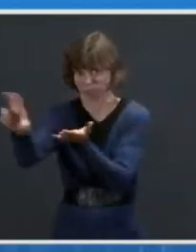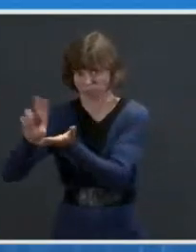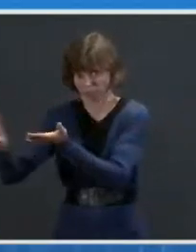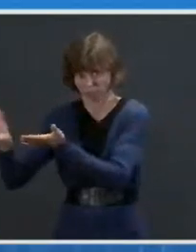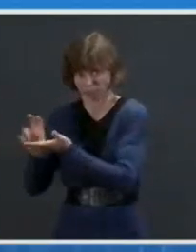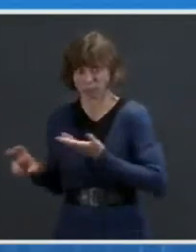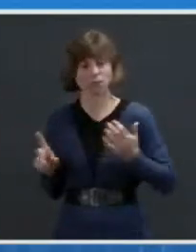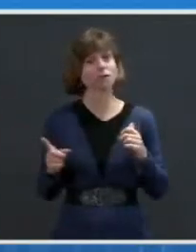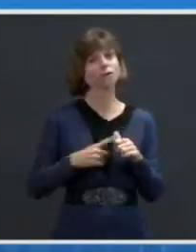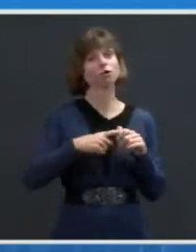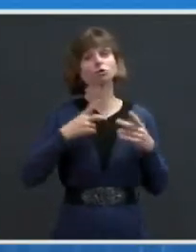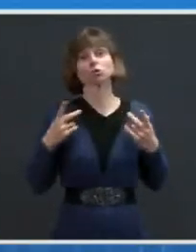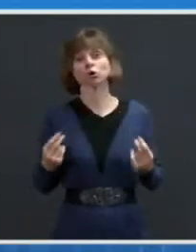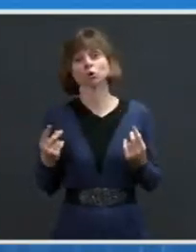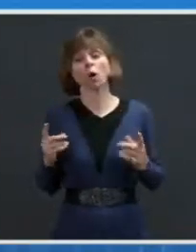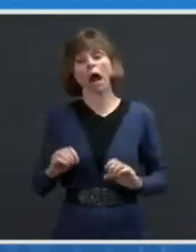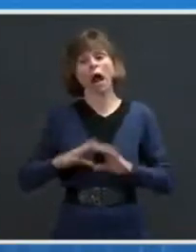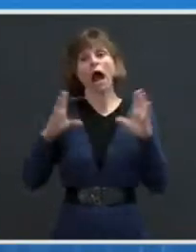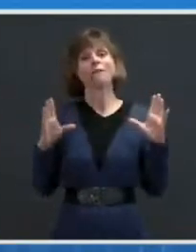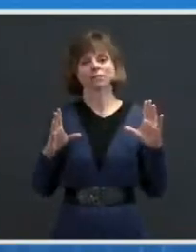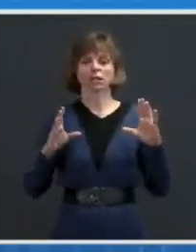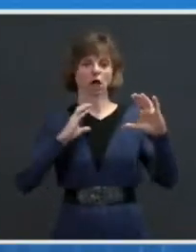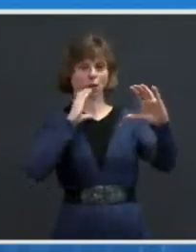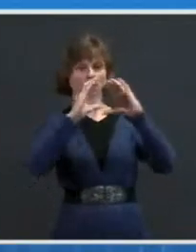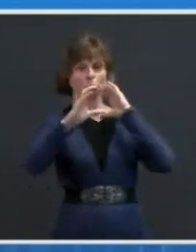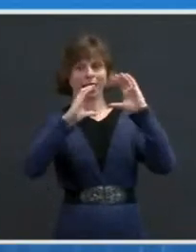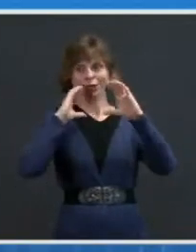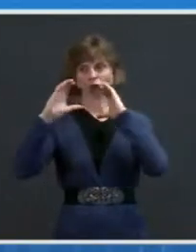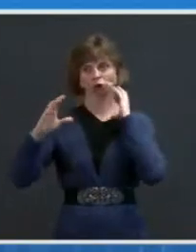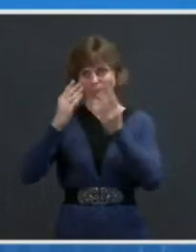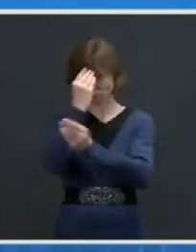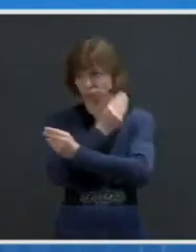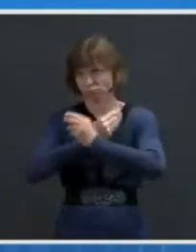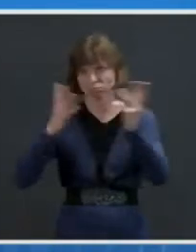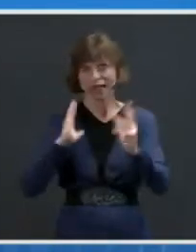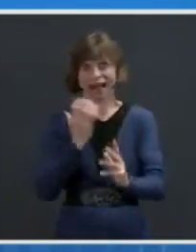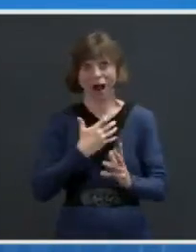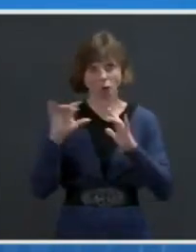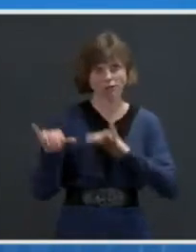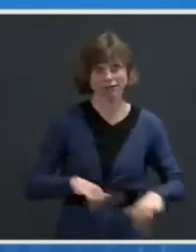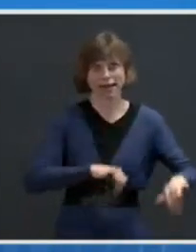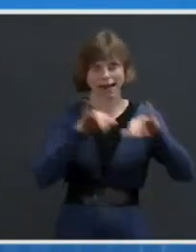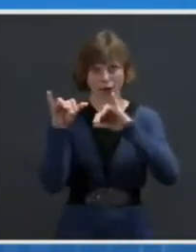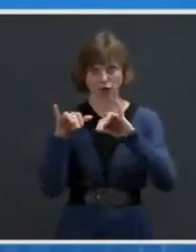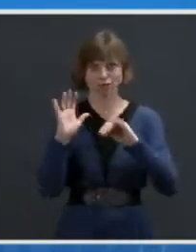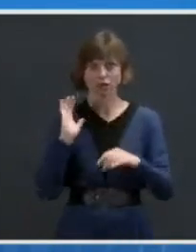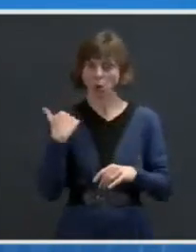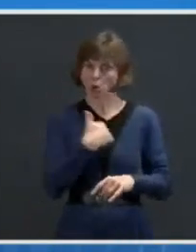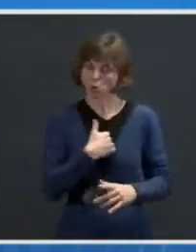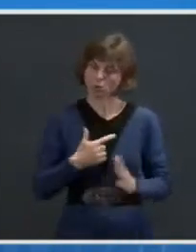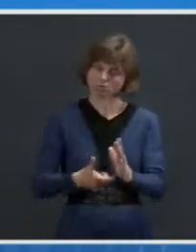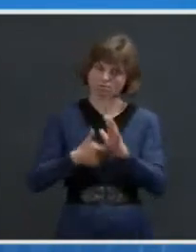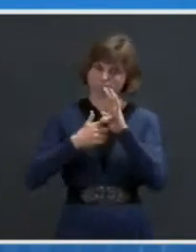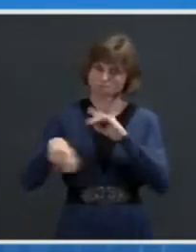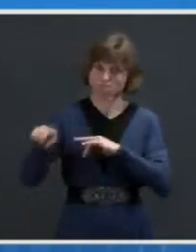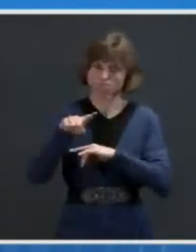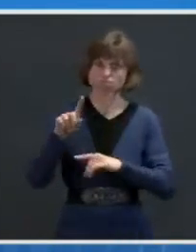TO ENSURE IT IS DISTRIBUTED EVENLY.